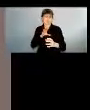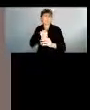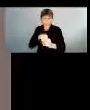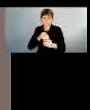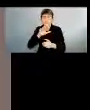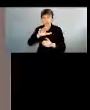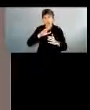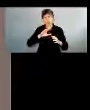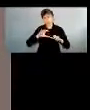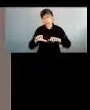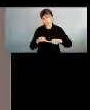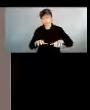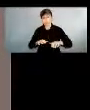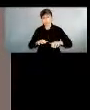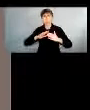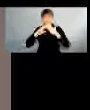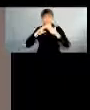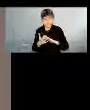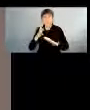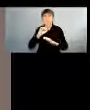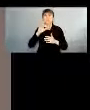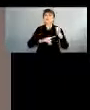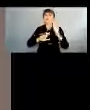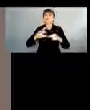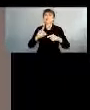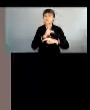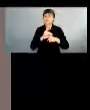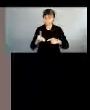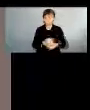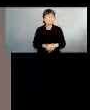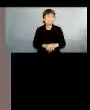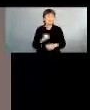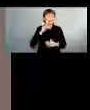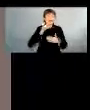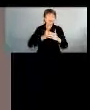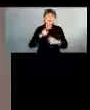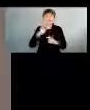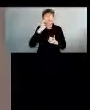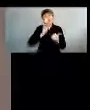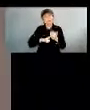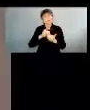and success mean for you. Being able to recognize the challenges or barriers that you might